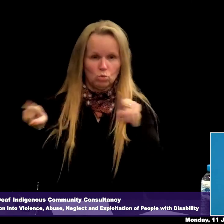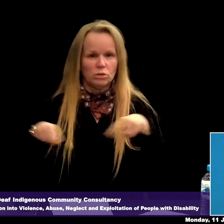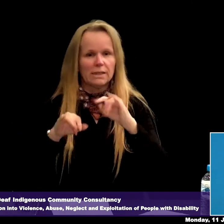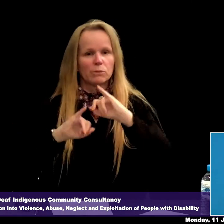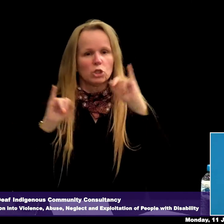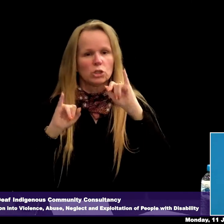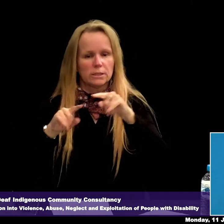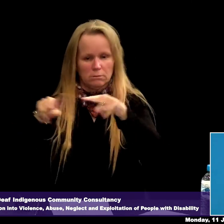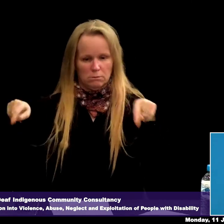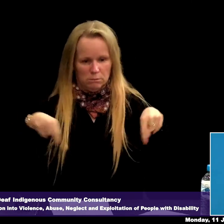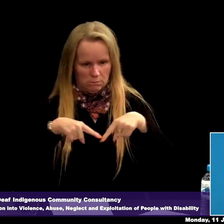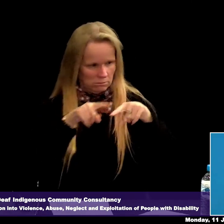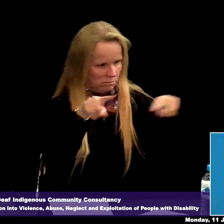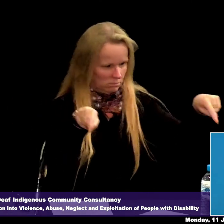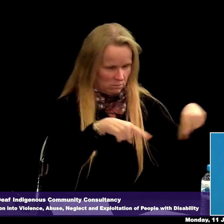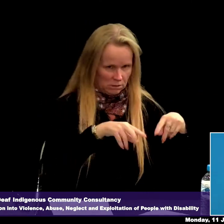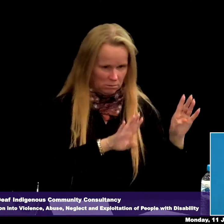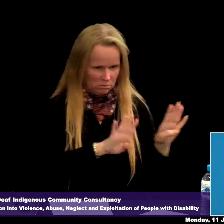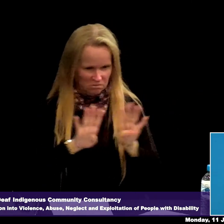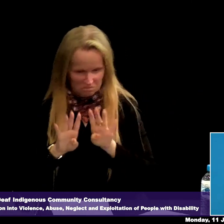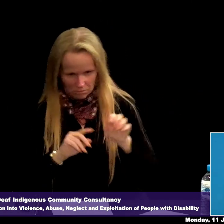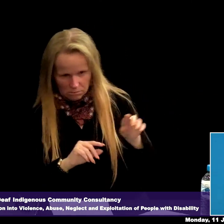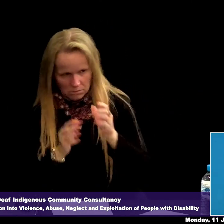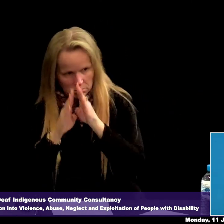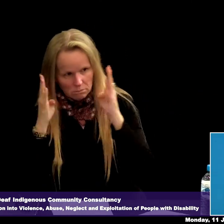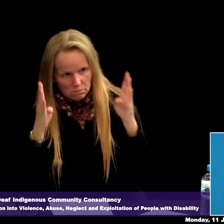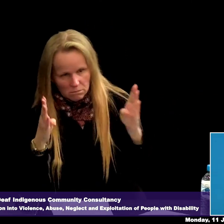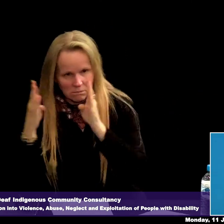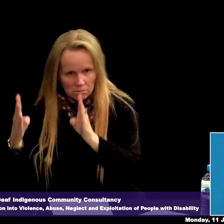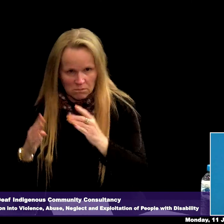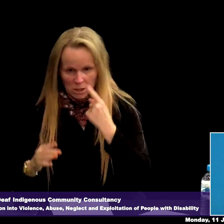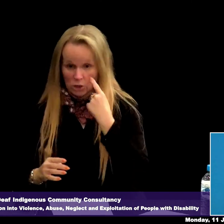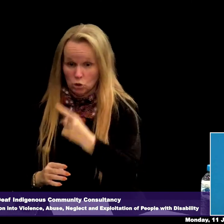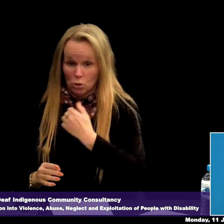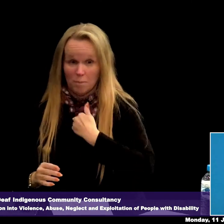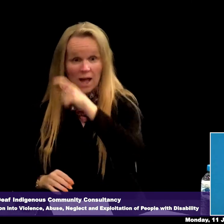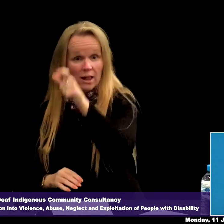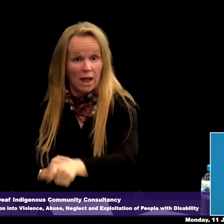So I went into the emergency area, into the cubicle, which was separated by a curtain.